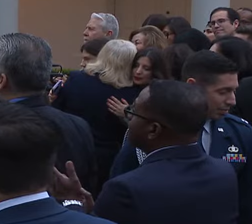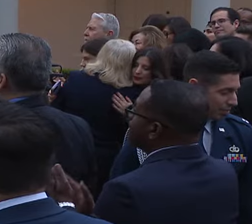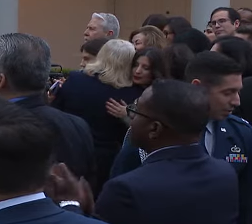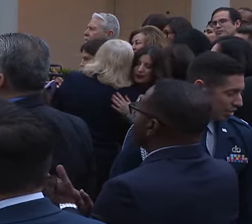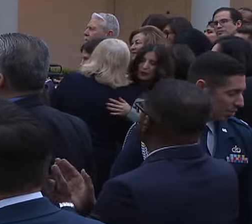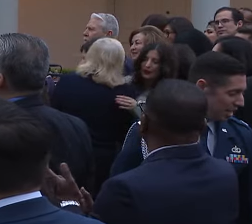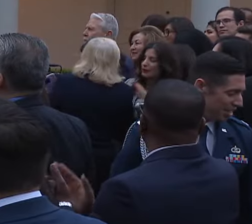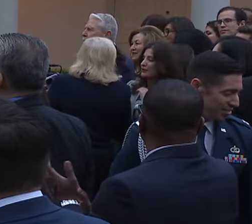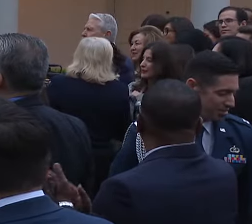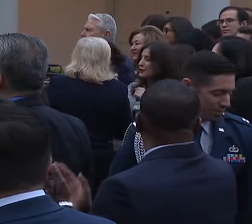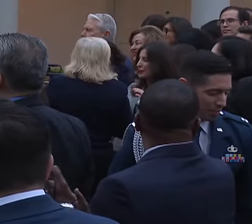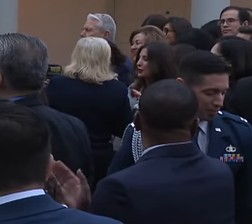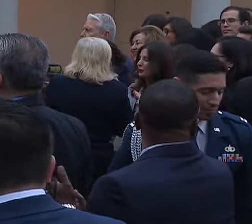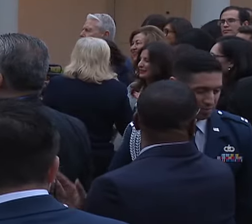Ms. Moreno: Gracias. Yes. Thank you so much.